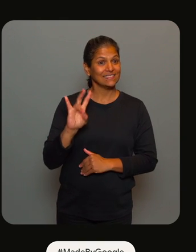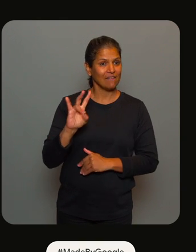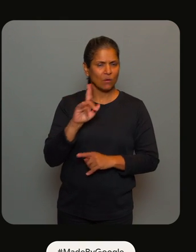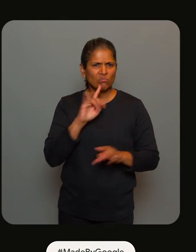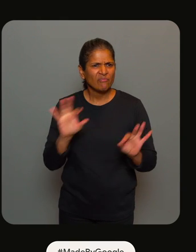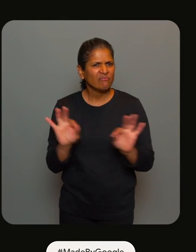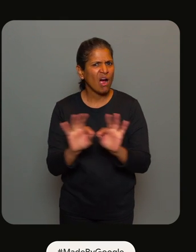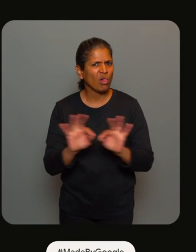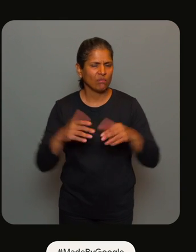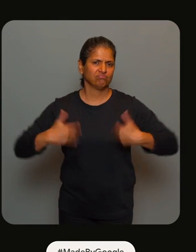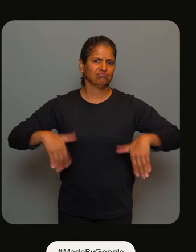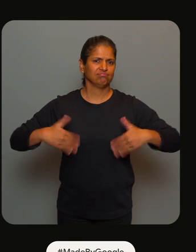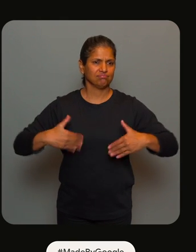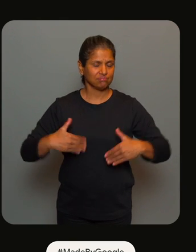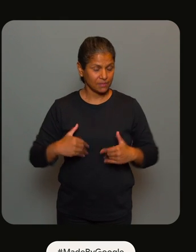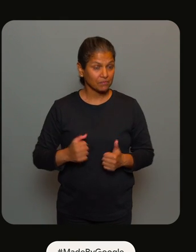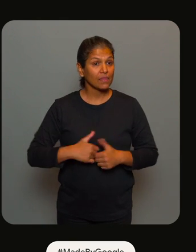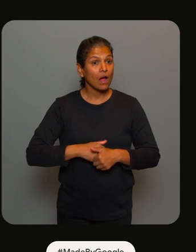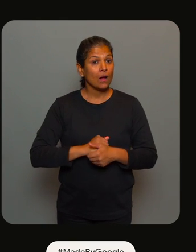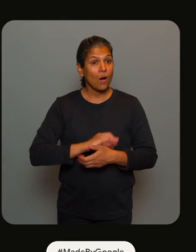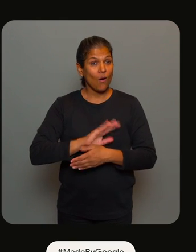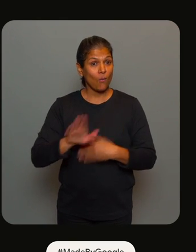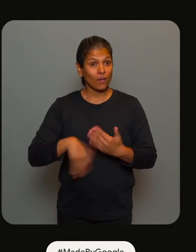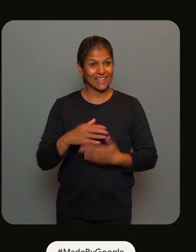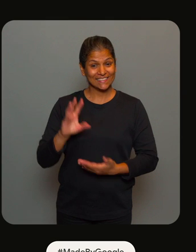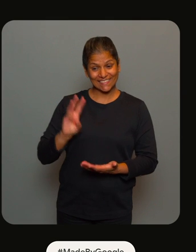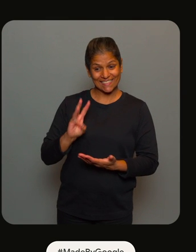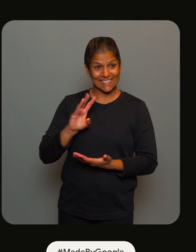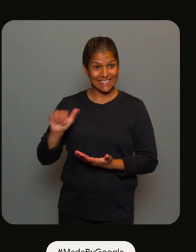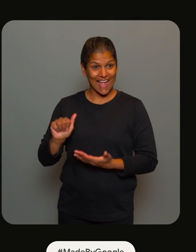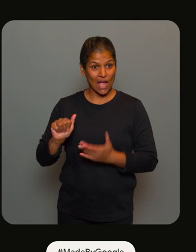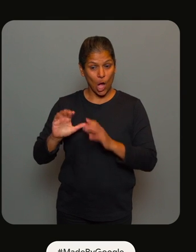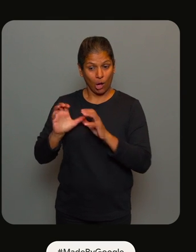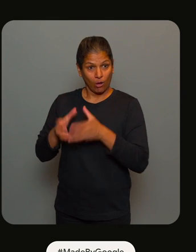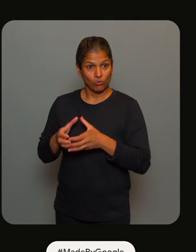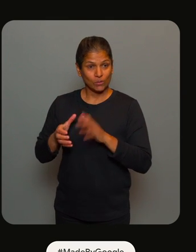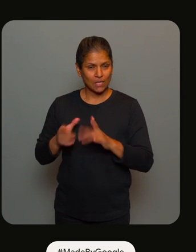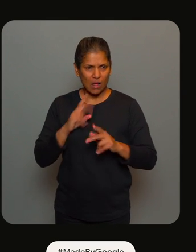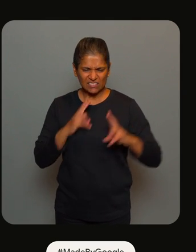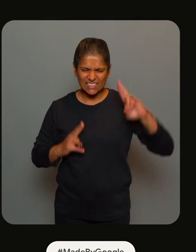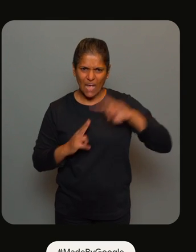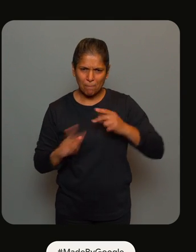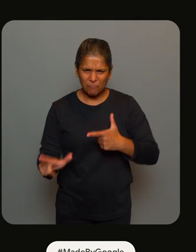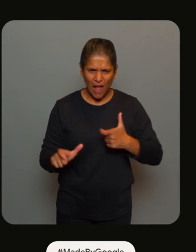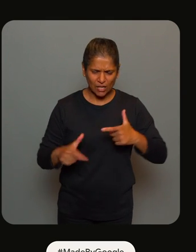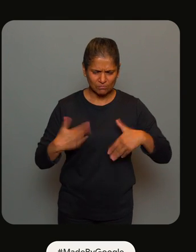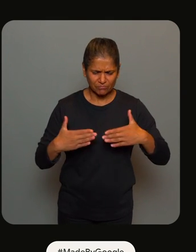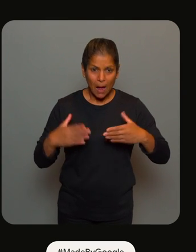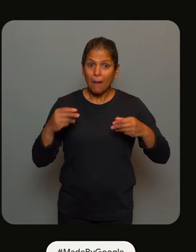The family of Pixel 6 and 6a has been the fastest-selling Pixel generation ever.